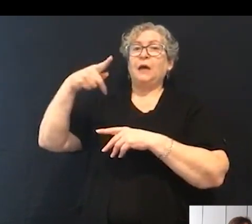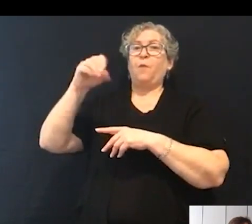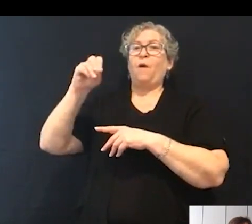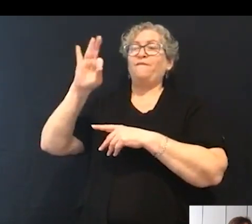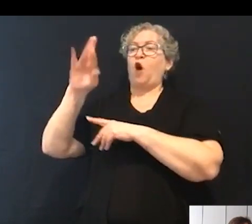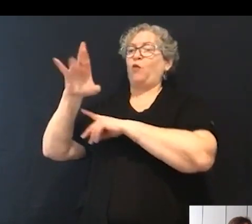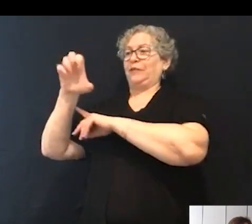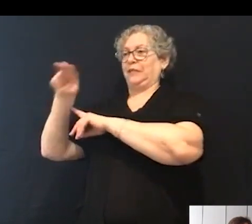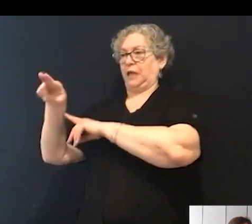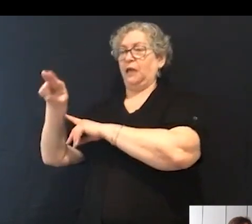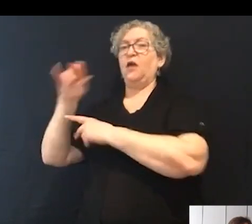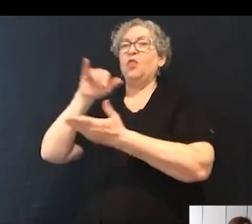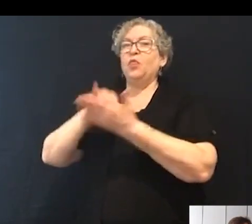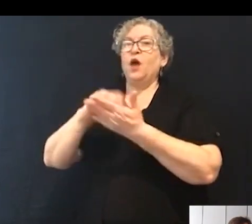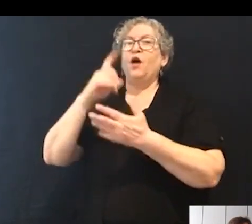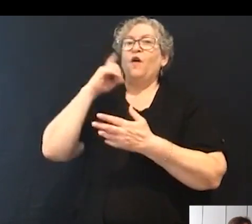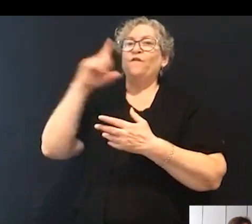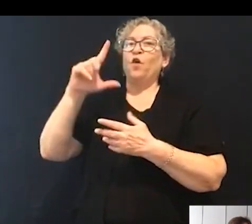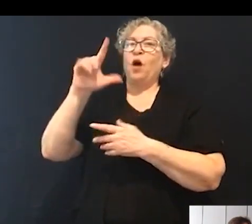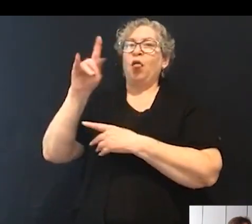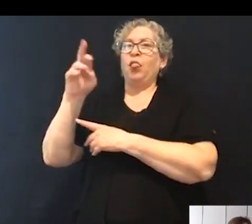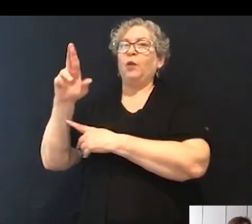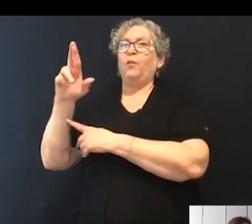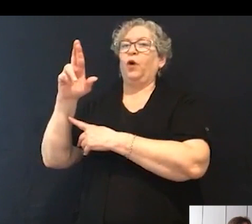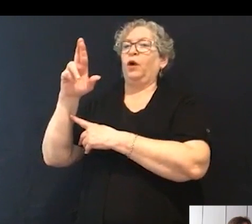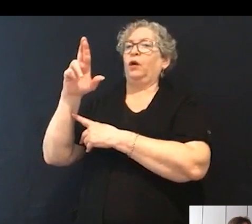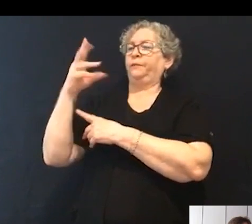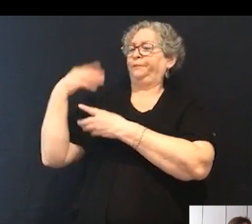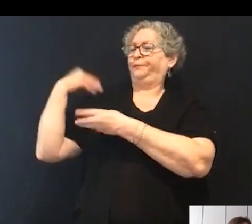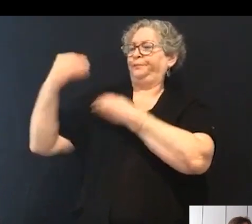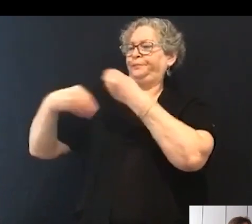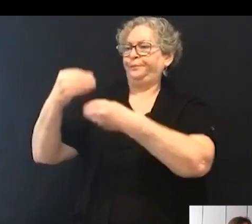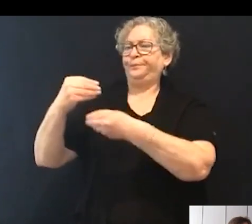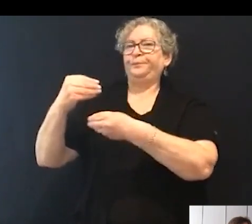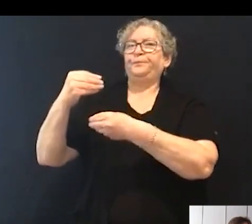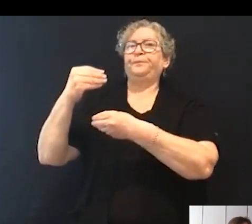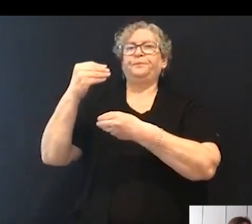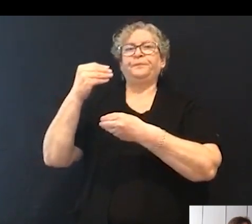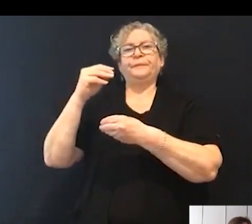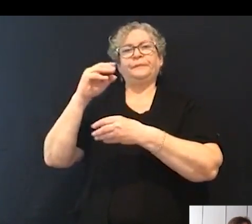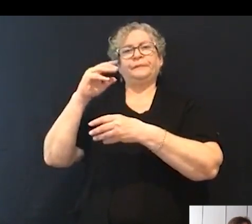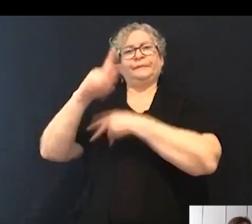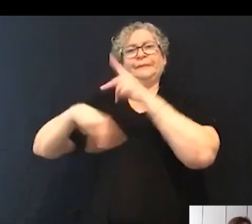It is for Leber congenital amaurosis type 10, which is the most severe form